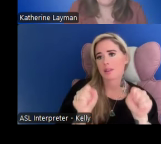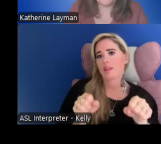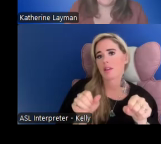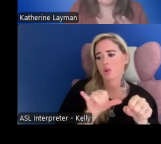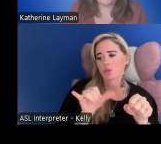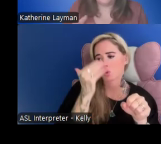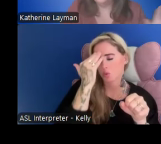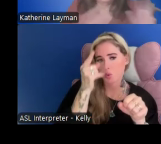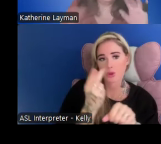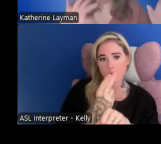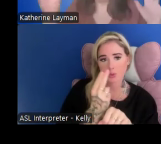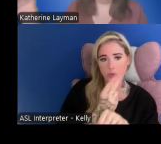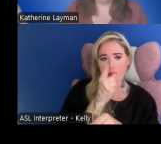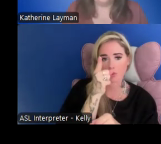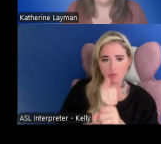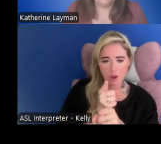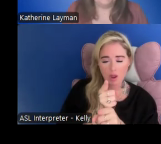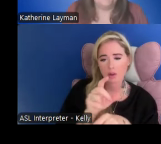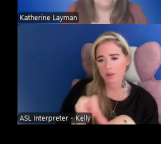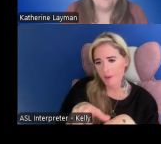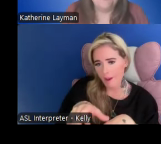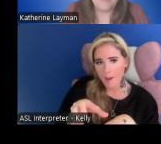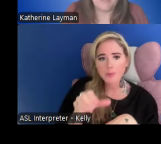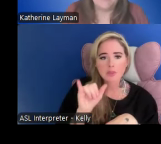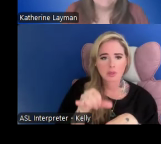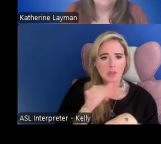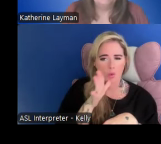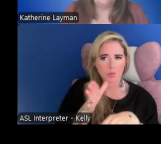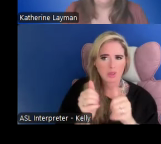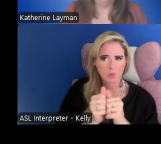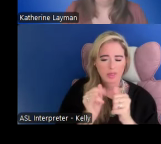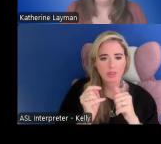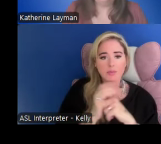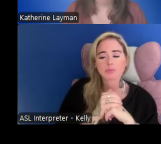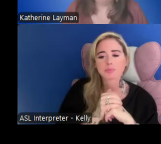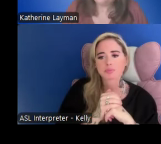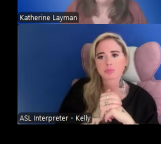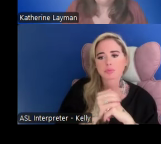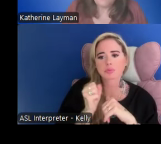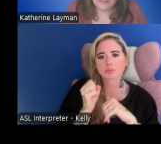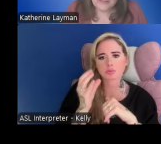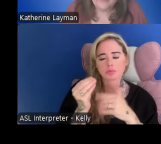a person can use the oven and can know they're using the right knobs and dials that go along with that.